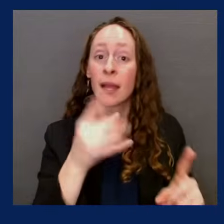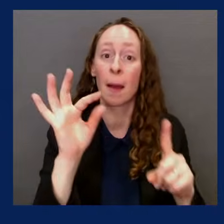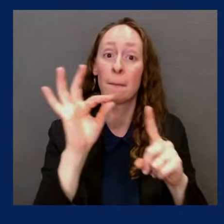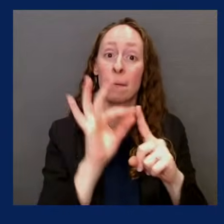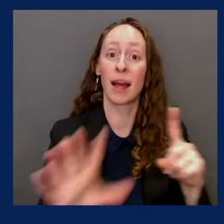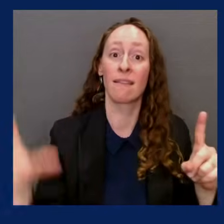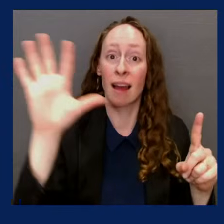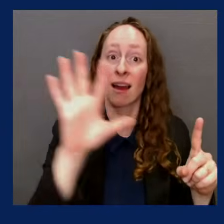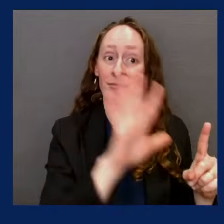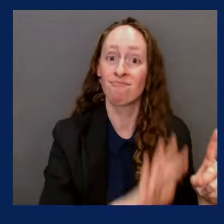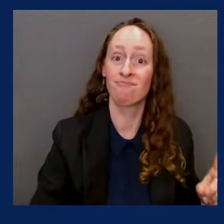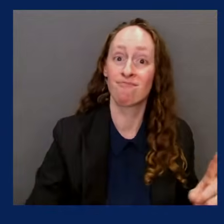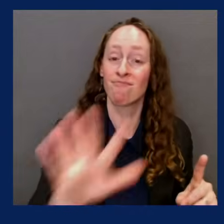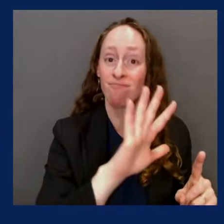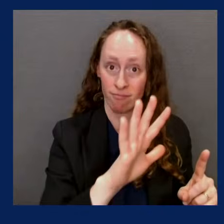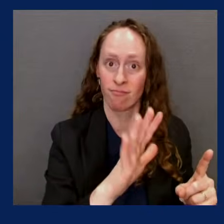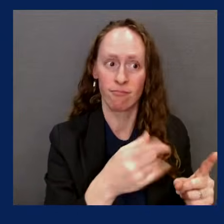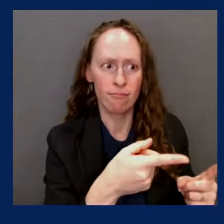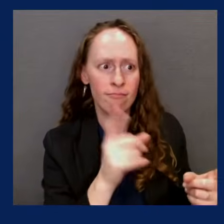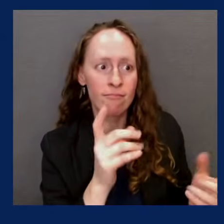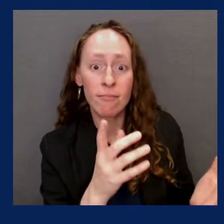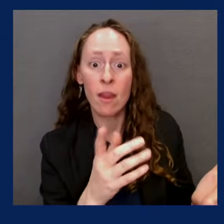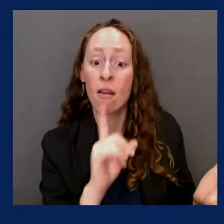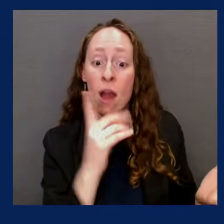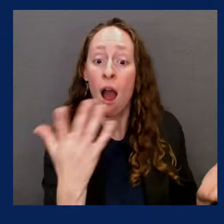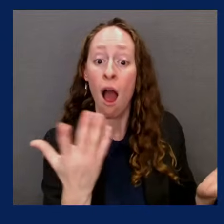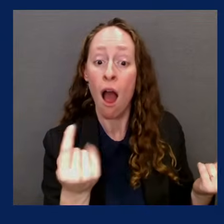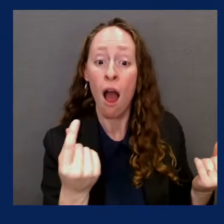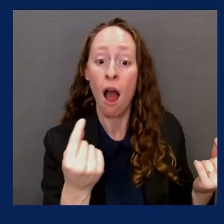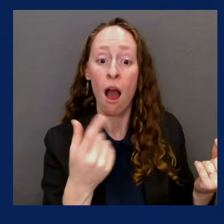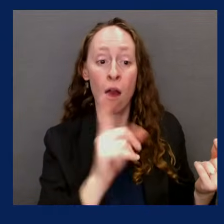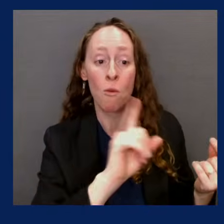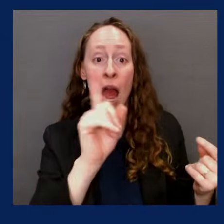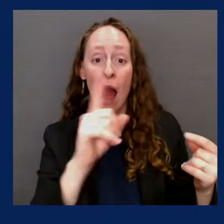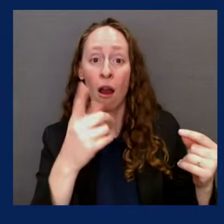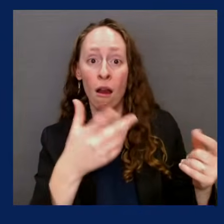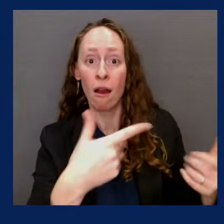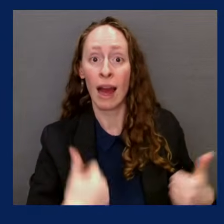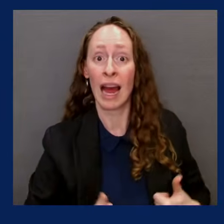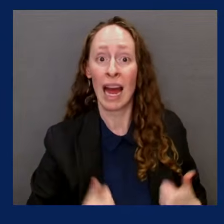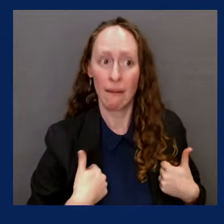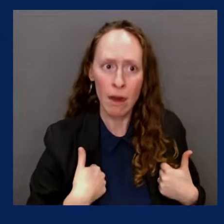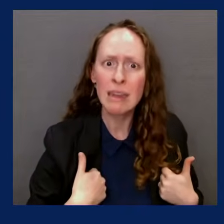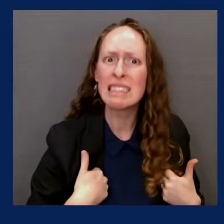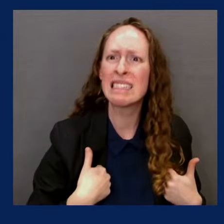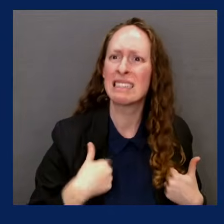And we're modernizing funding for small- and medium-sized businesses across the Indo-Pacific to help --